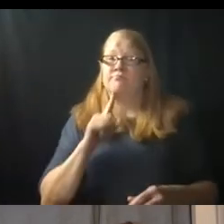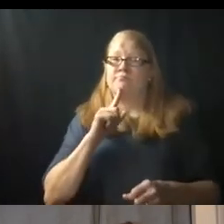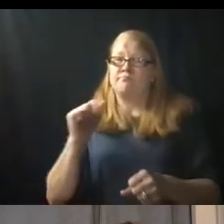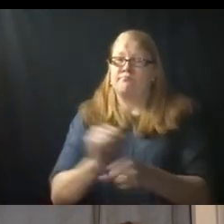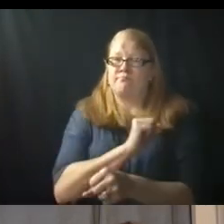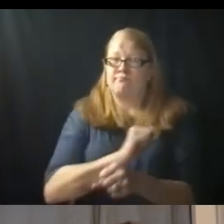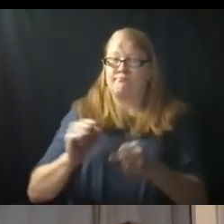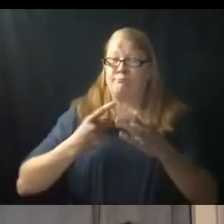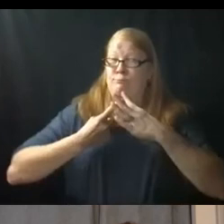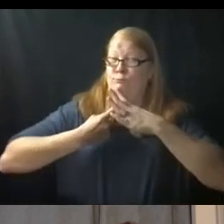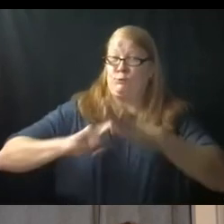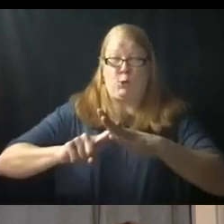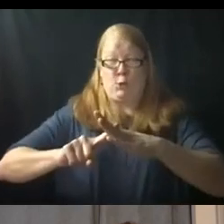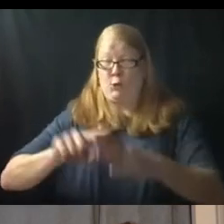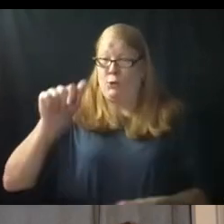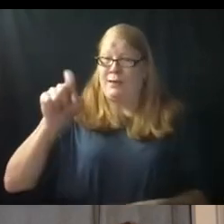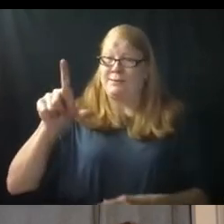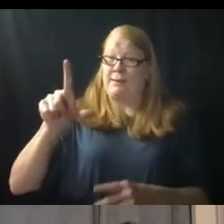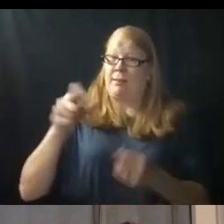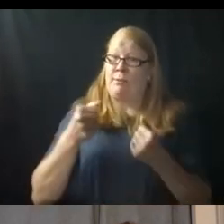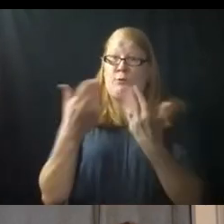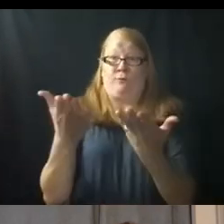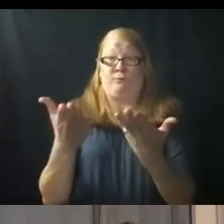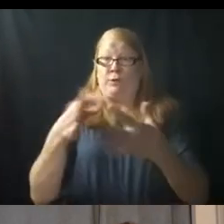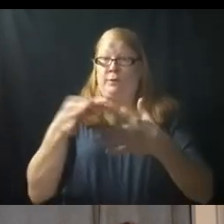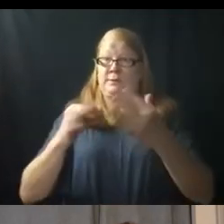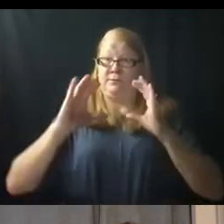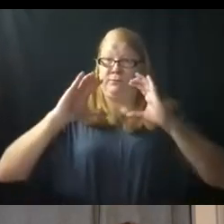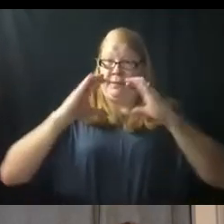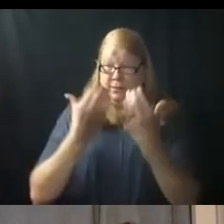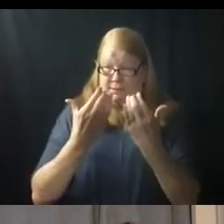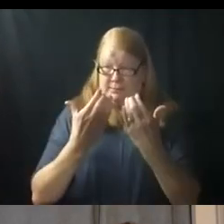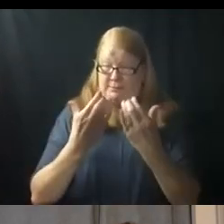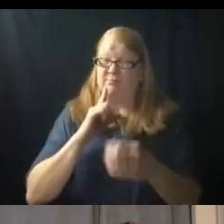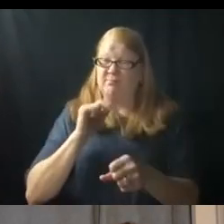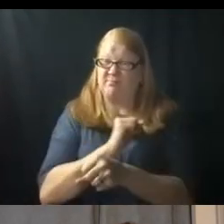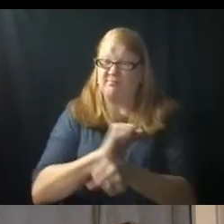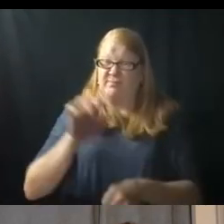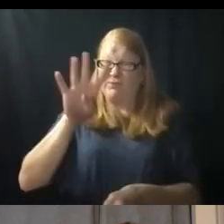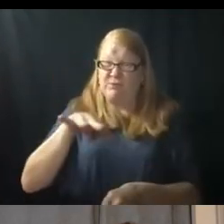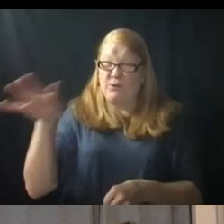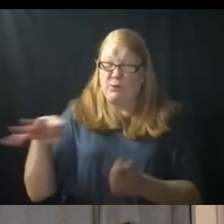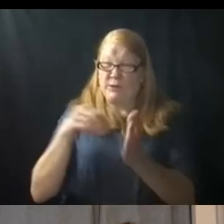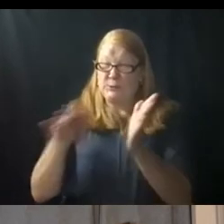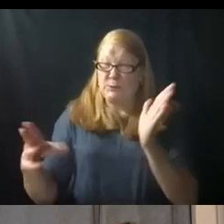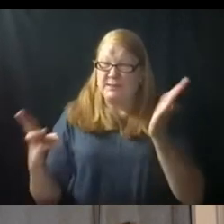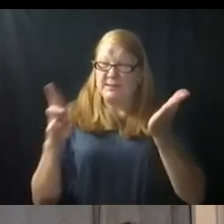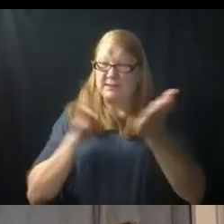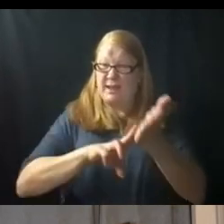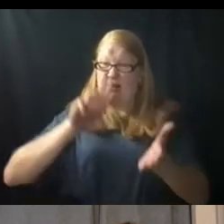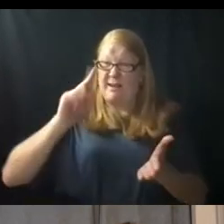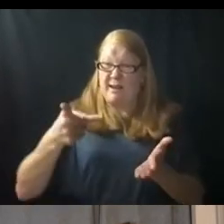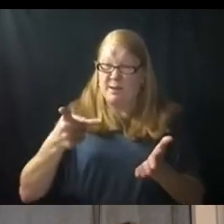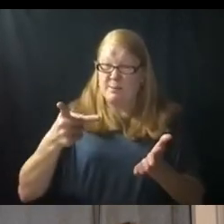When we first offered the ASL elective, we had 44 students sign up.